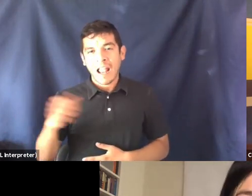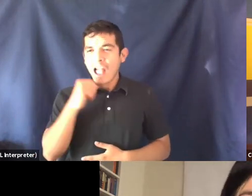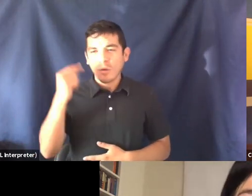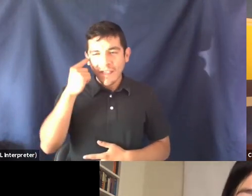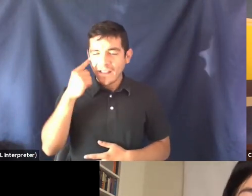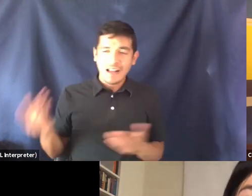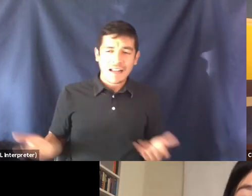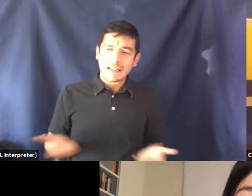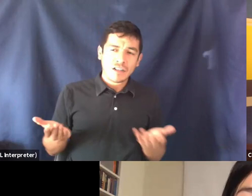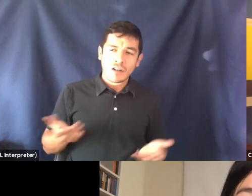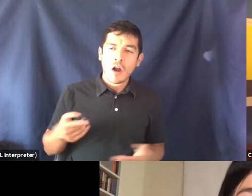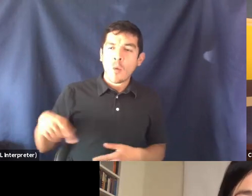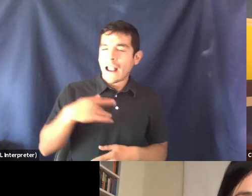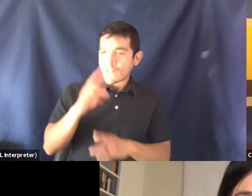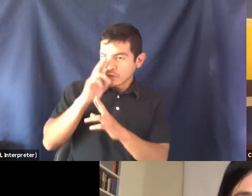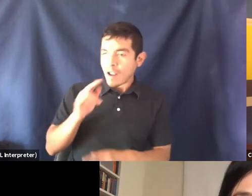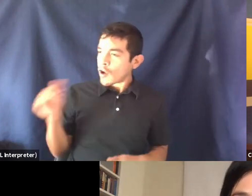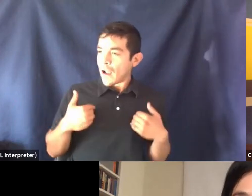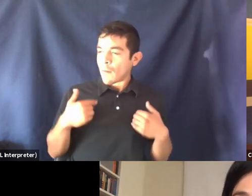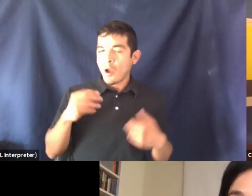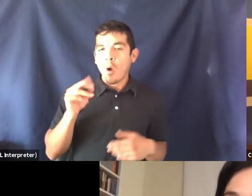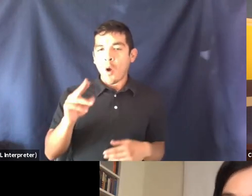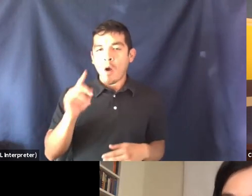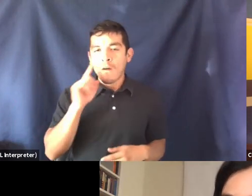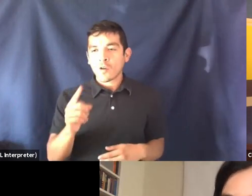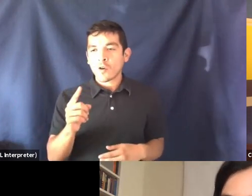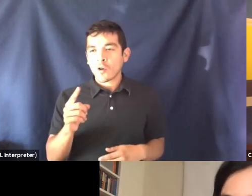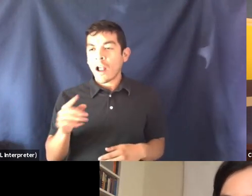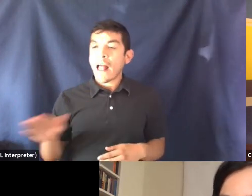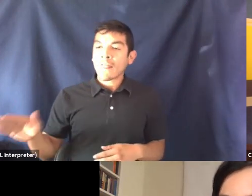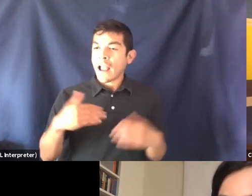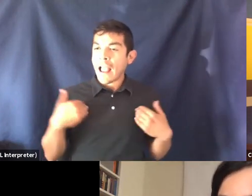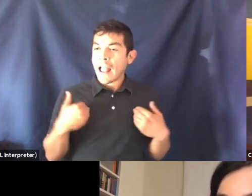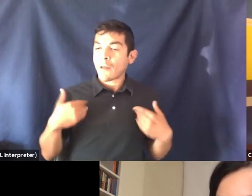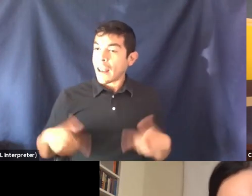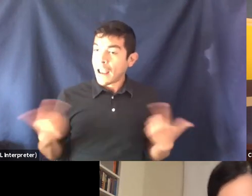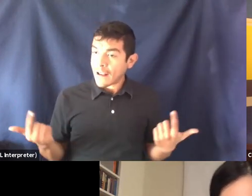for nature or for the will of other animals. Whereas in Turkey, you know, government officials